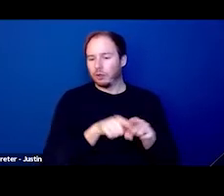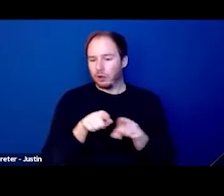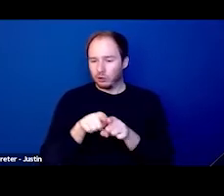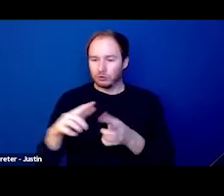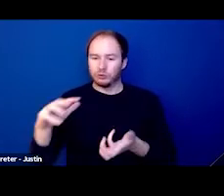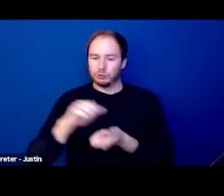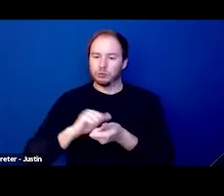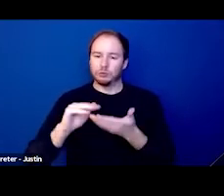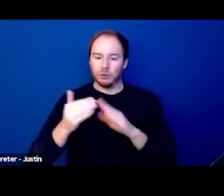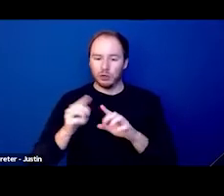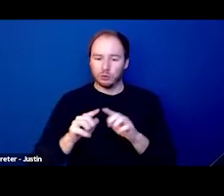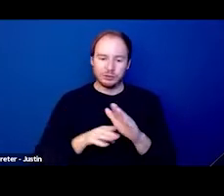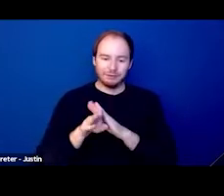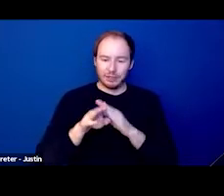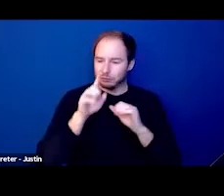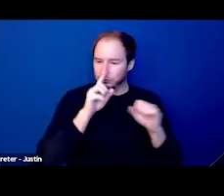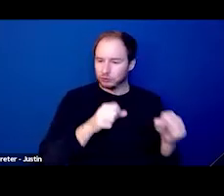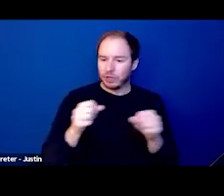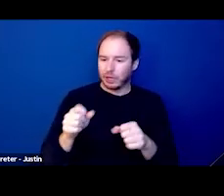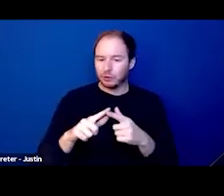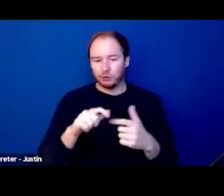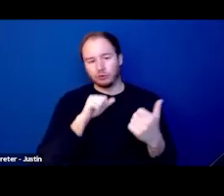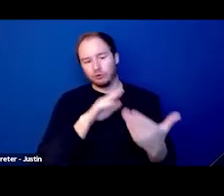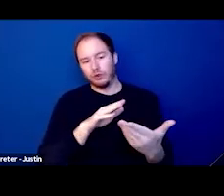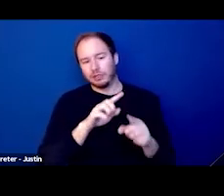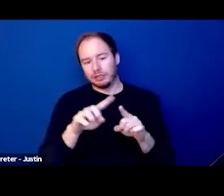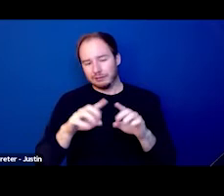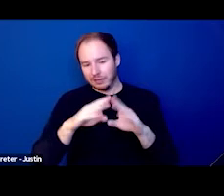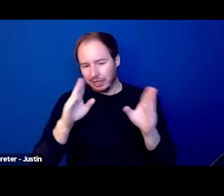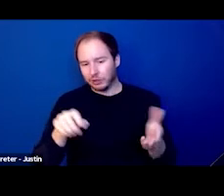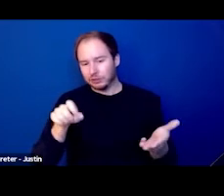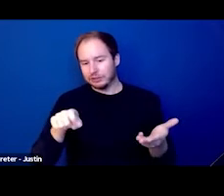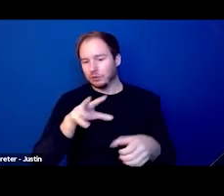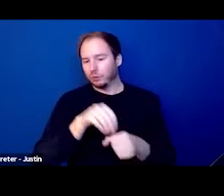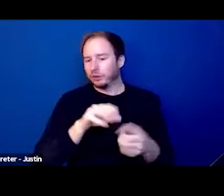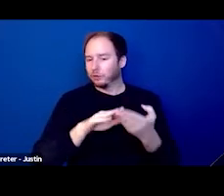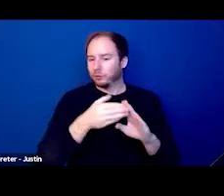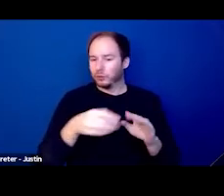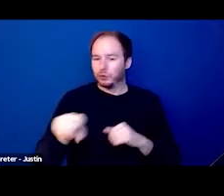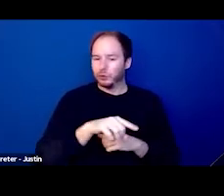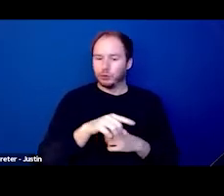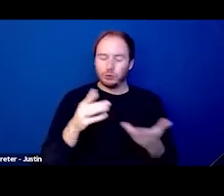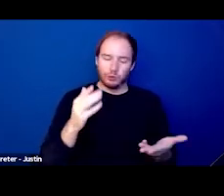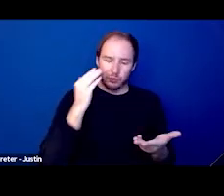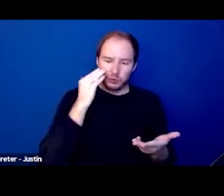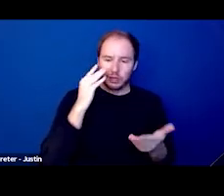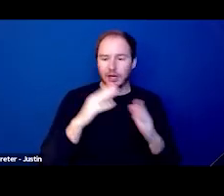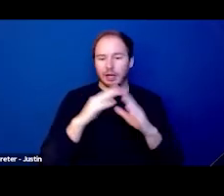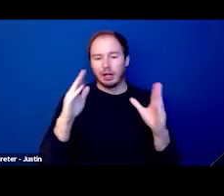to develop strategies to help address housing in our community. As you all probably believe too, housing and, you know, homelessness,